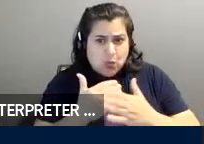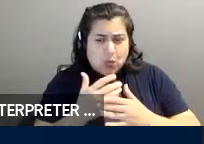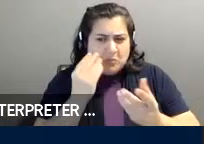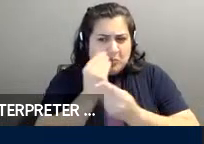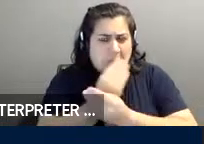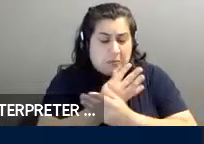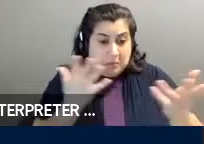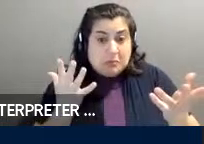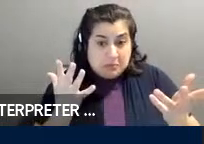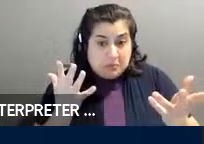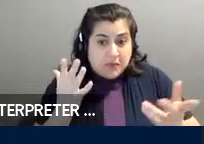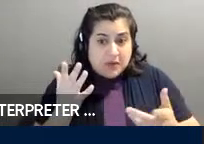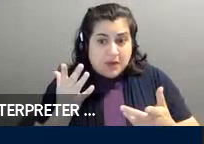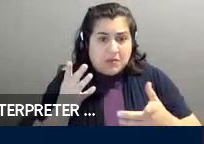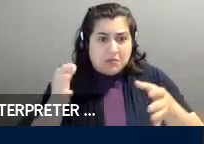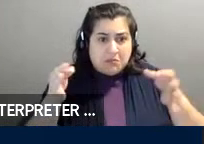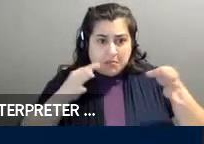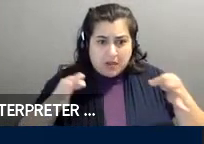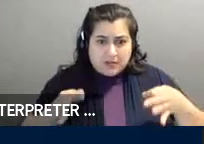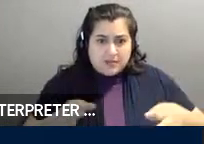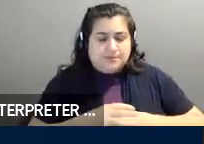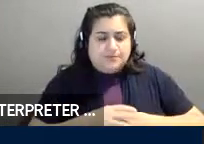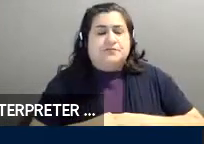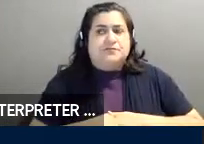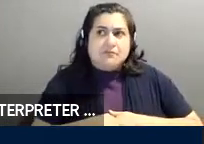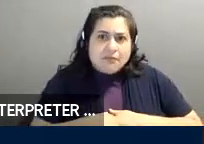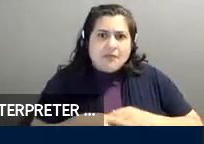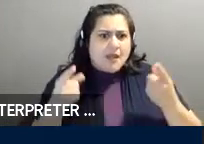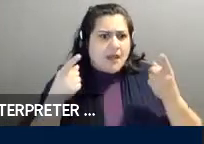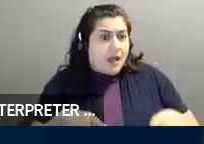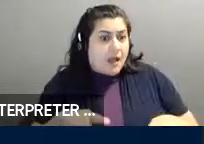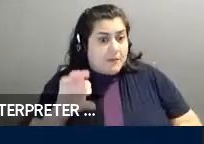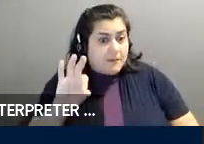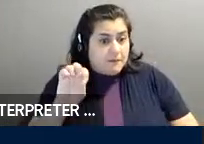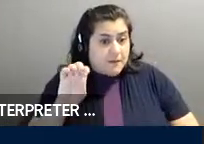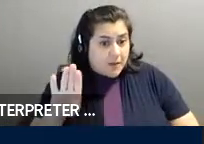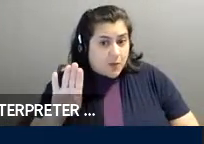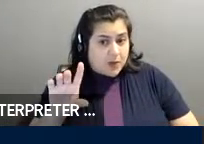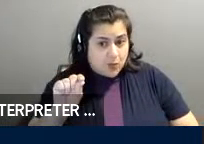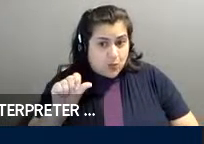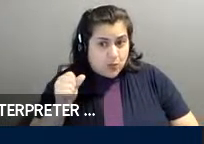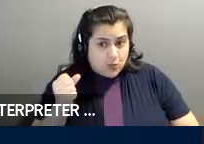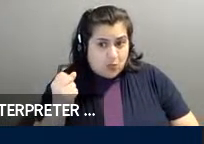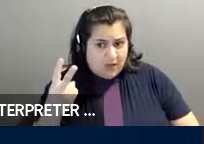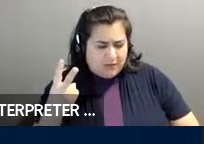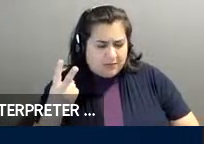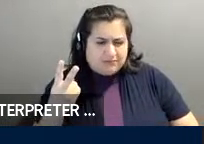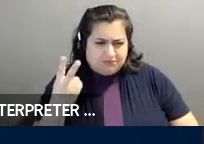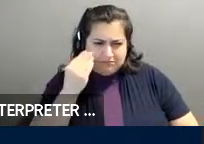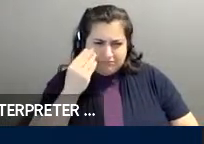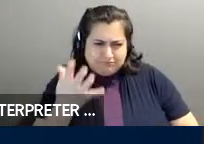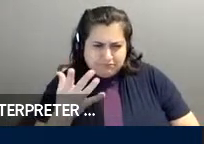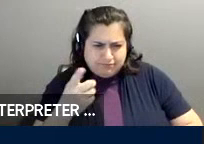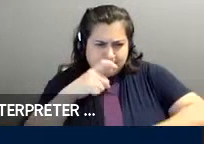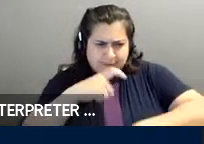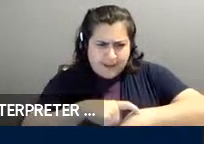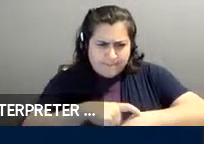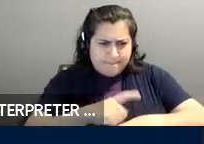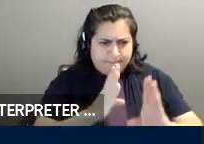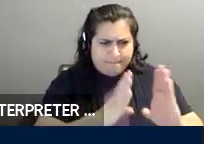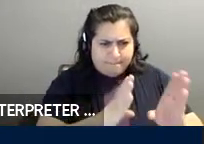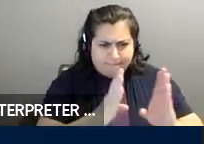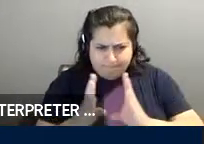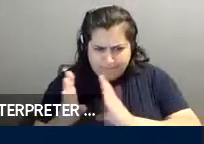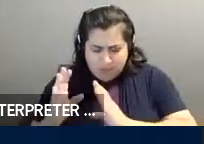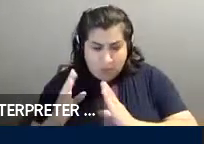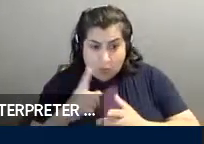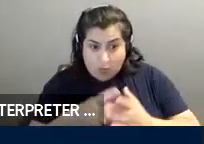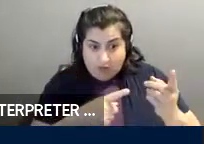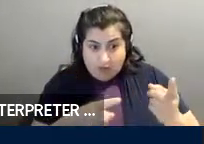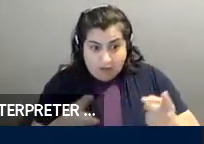So in February 2012, just kind of give you a timeline of how everything was in place,